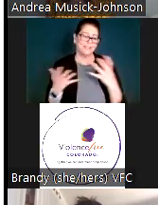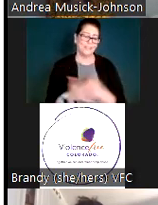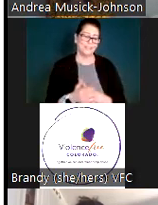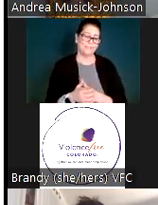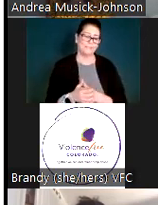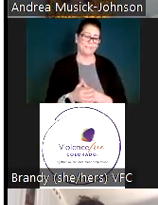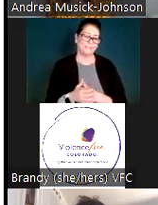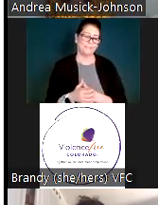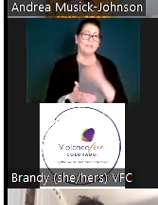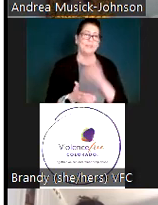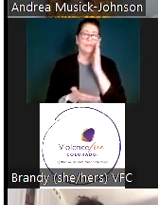We're gonna go ahead and stop the recording.